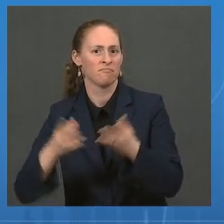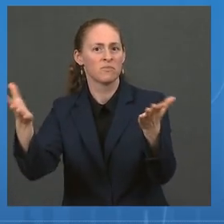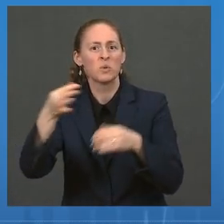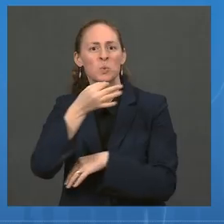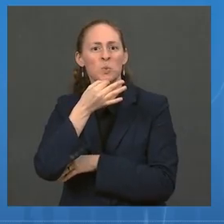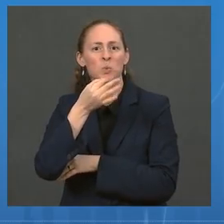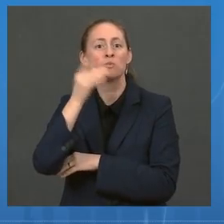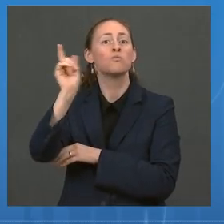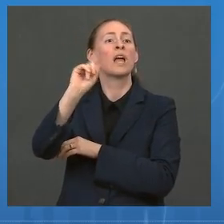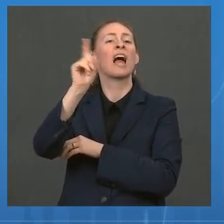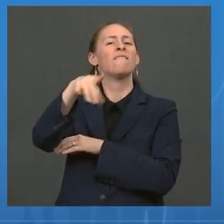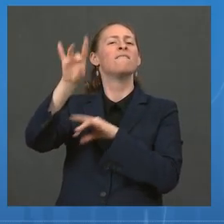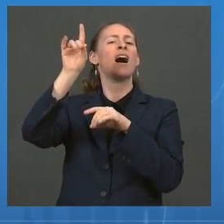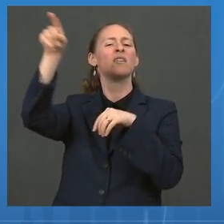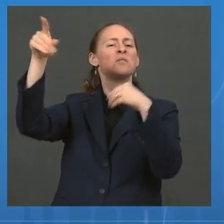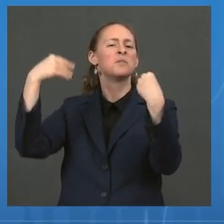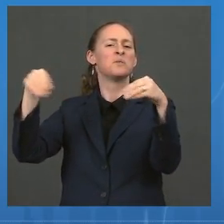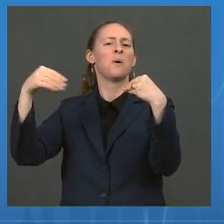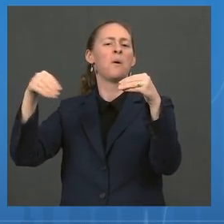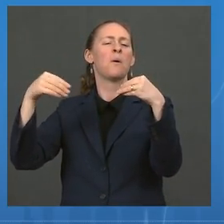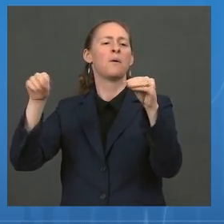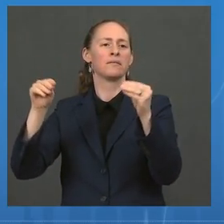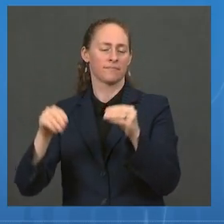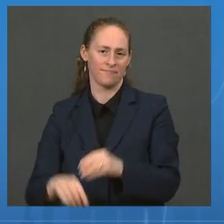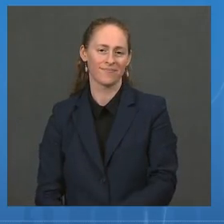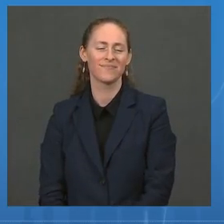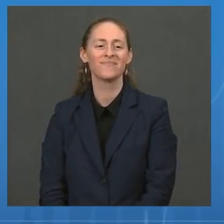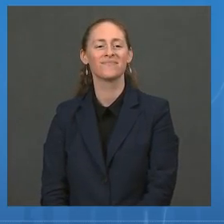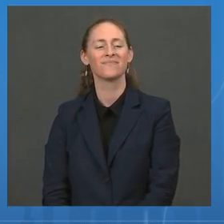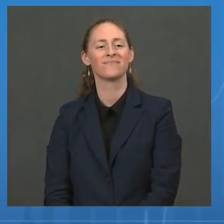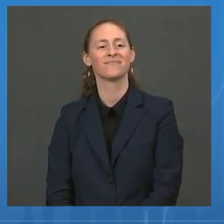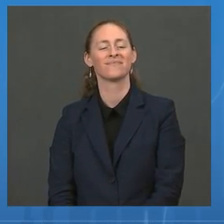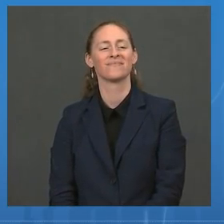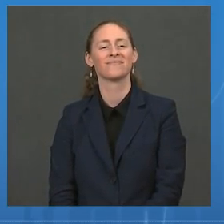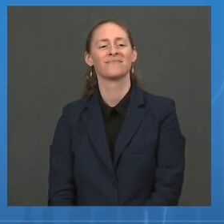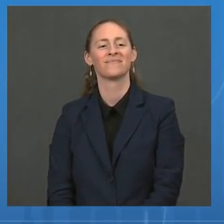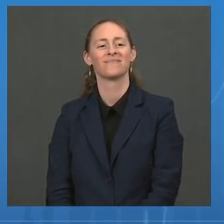Over the past day, we've also received commitments from two manufacturers --